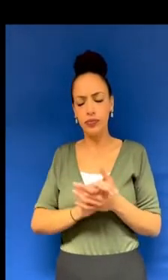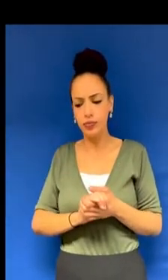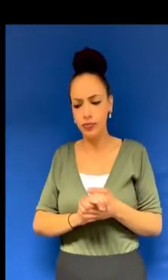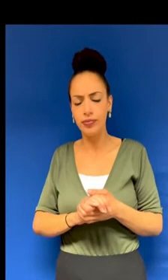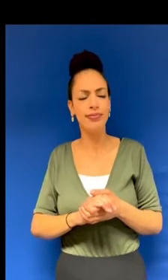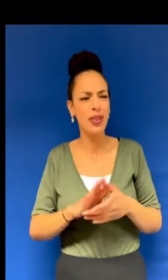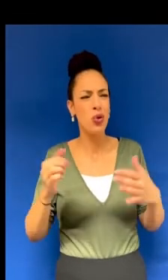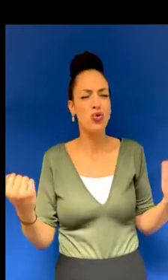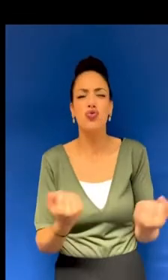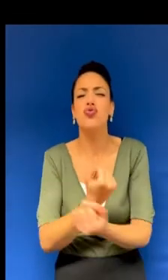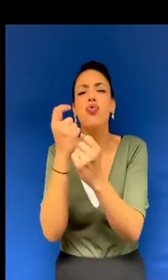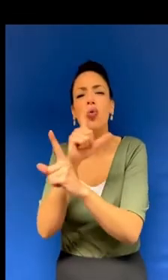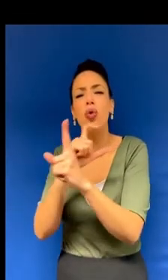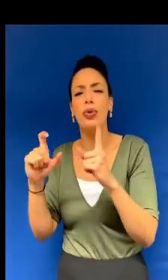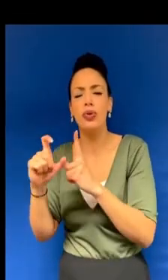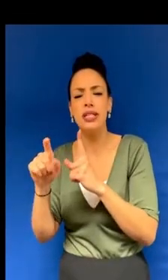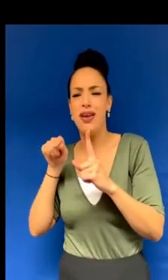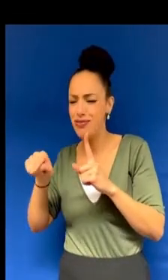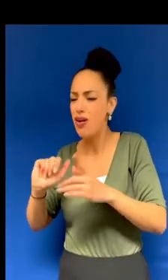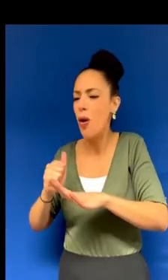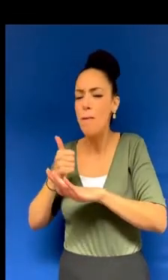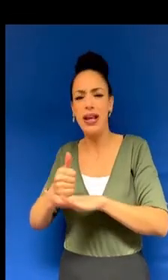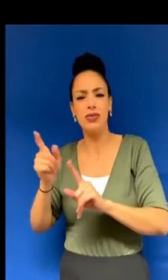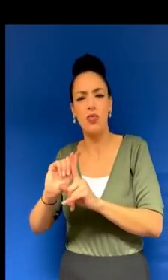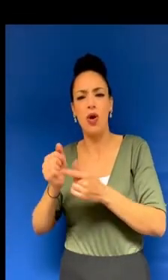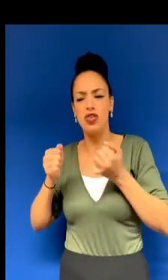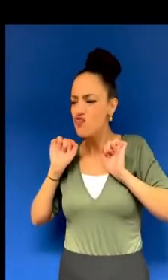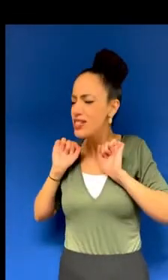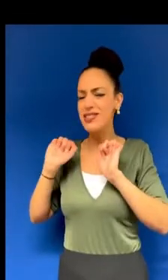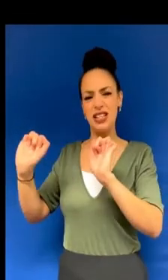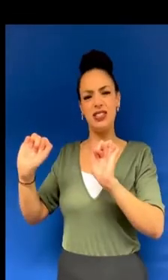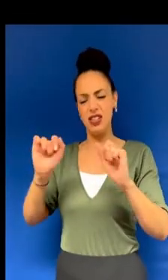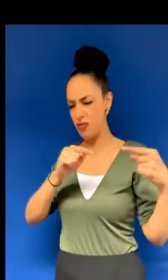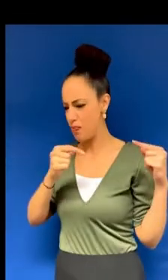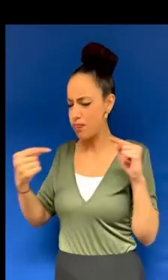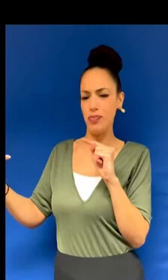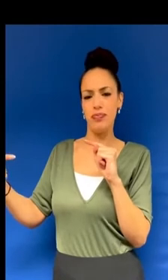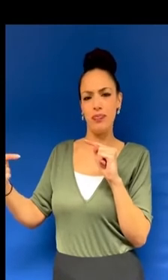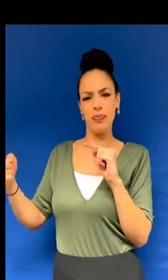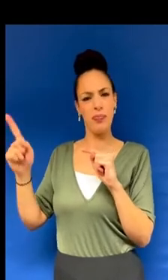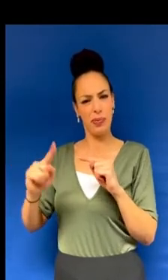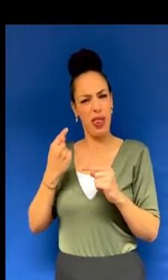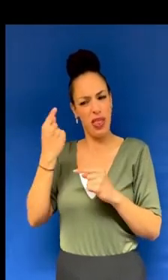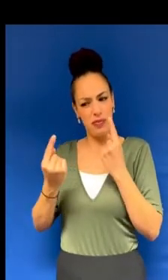right next to something which is much more high-end, much more luxury. There's a very strong